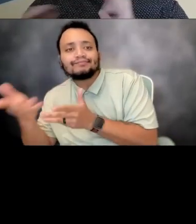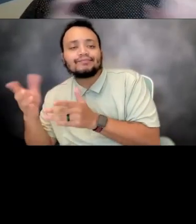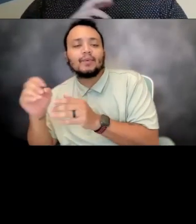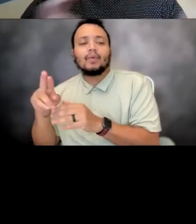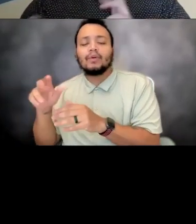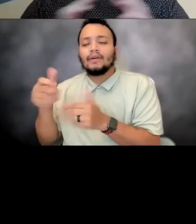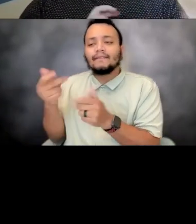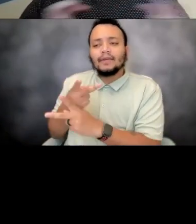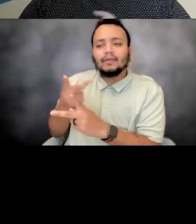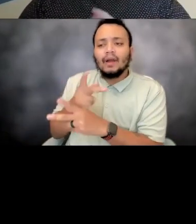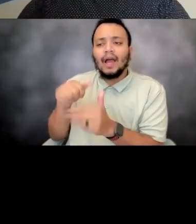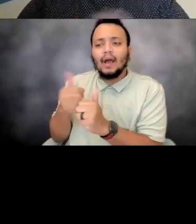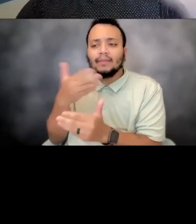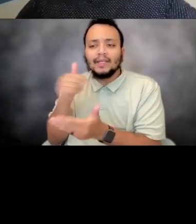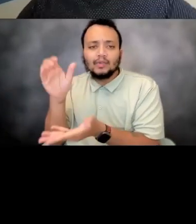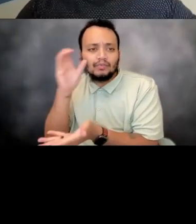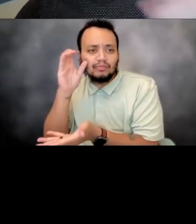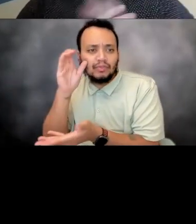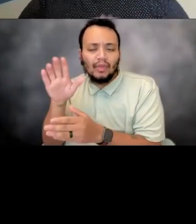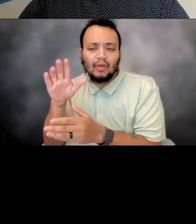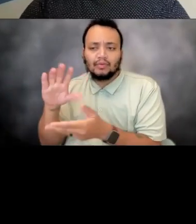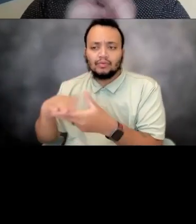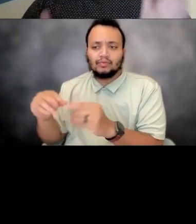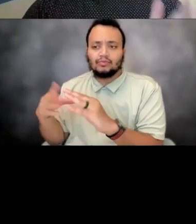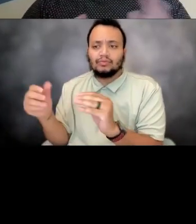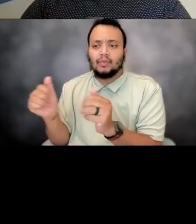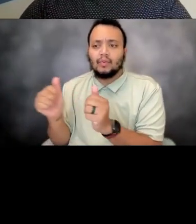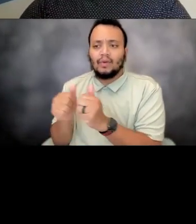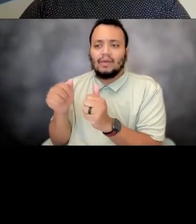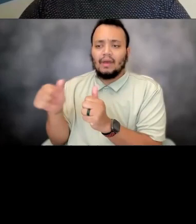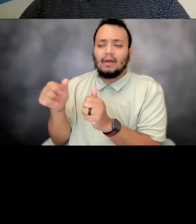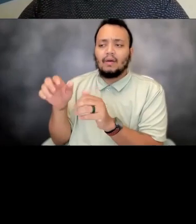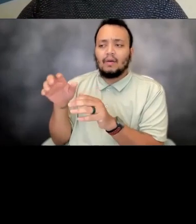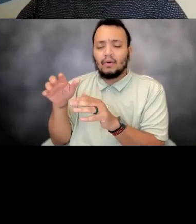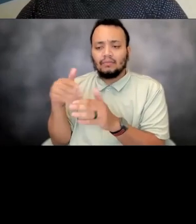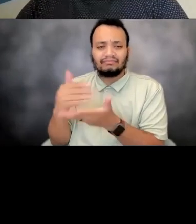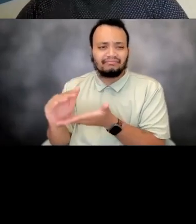to help navigate like, oh, that session already happened, do you wanna go to another one? Stuff like that.